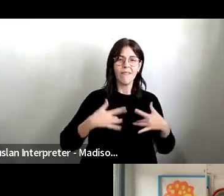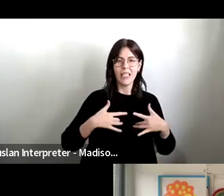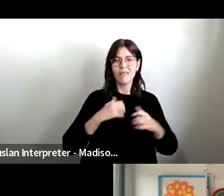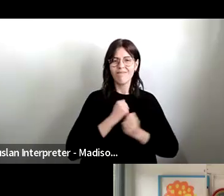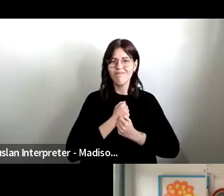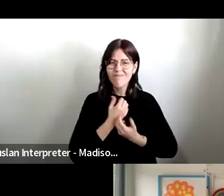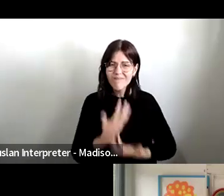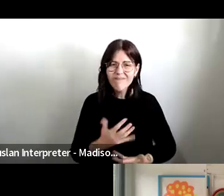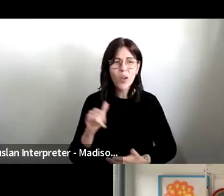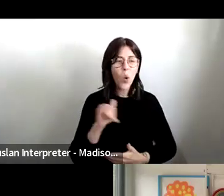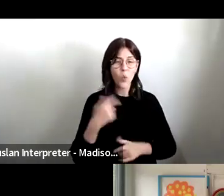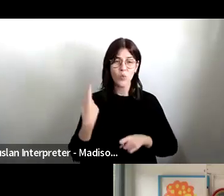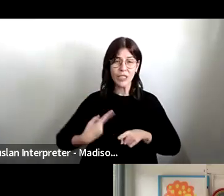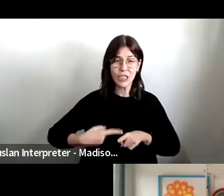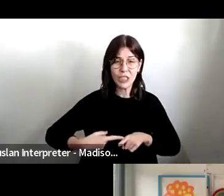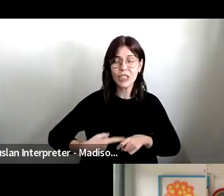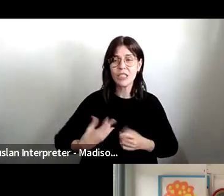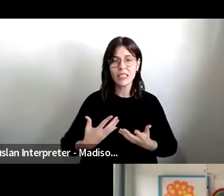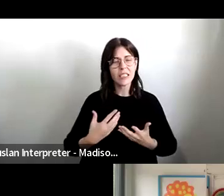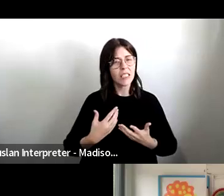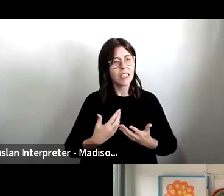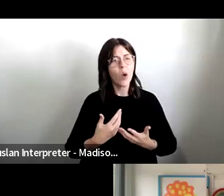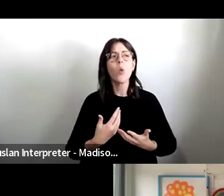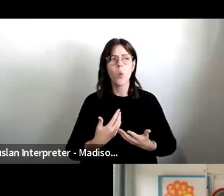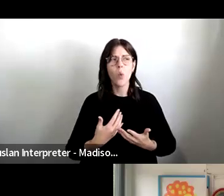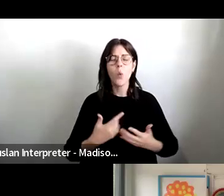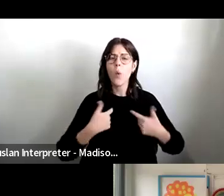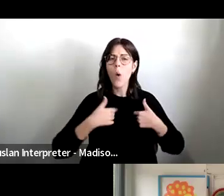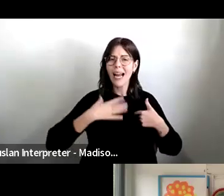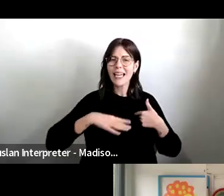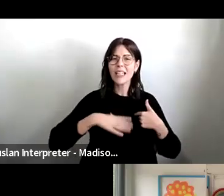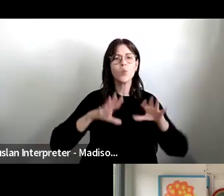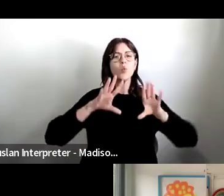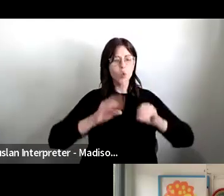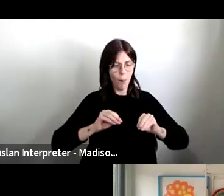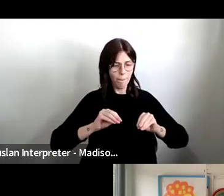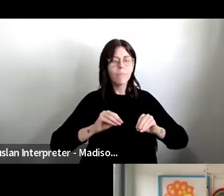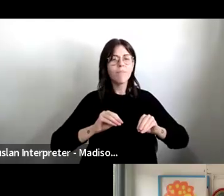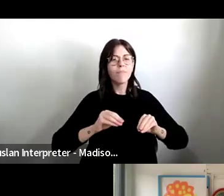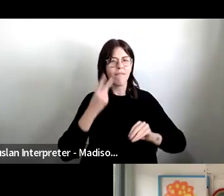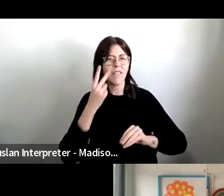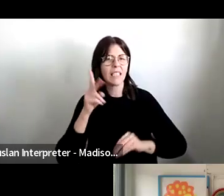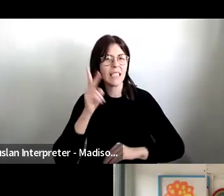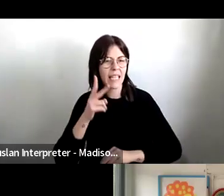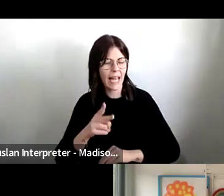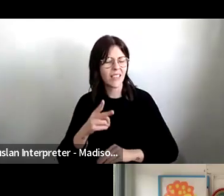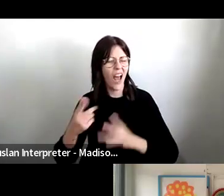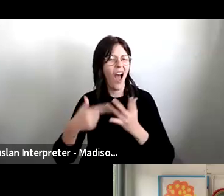that's a good sign to stop there and pick it up another day. We all know how much energy and